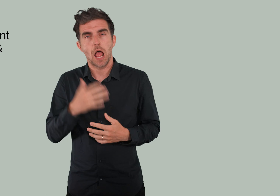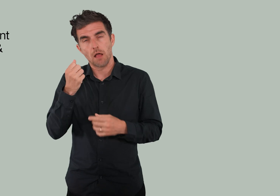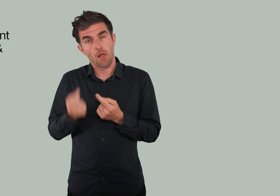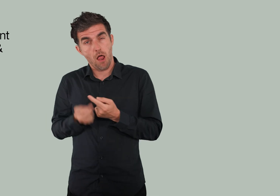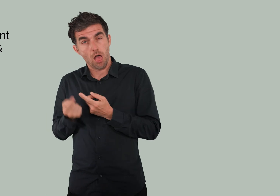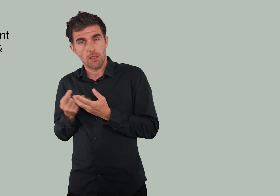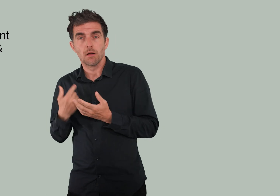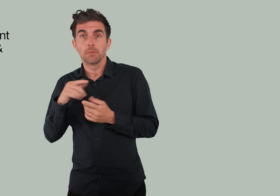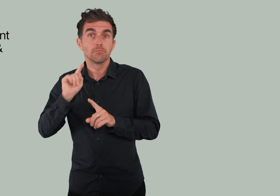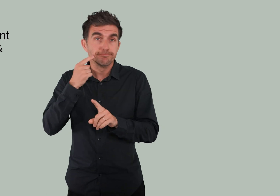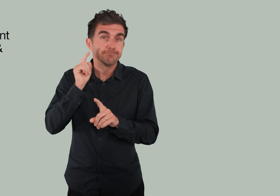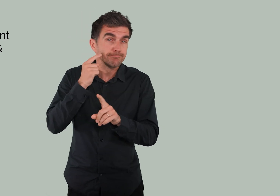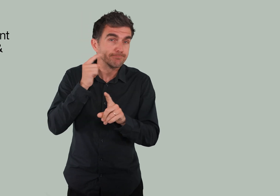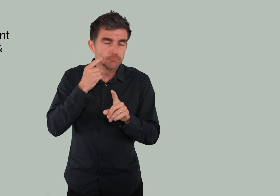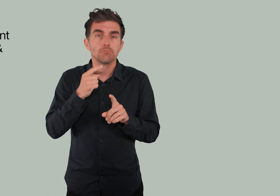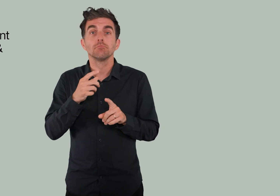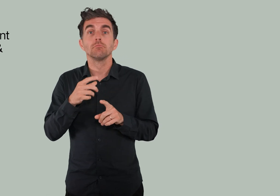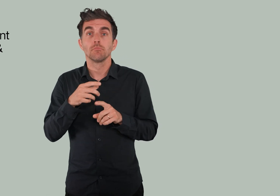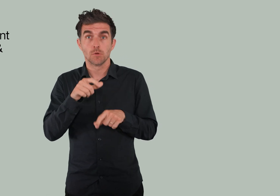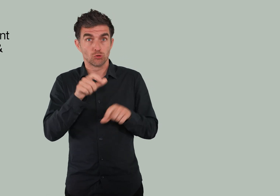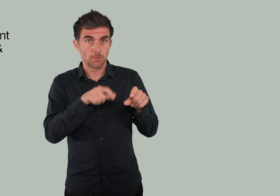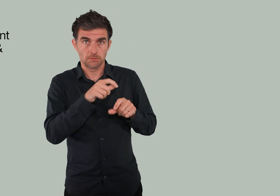6.29 Other factors that we’ve heard affect how well customers